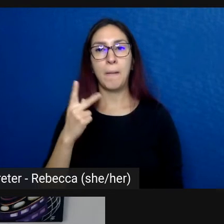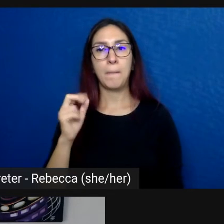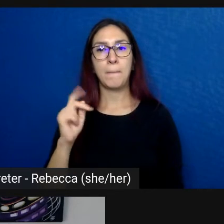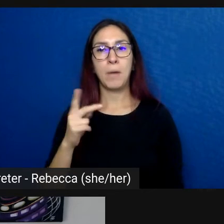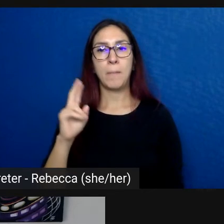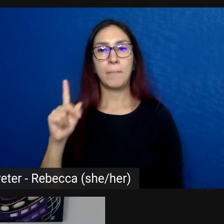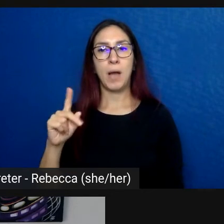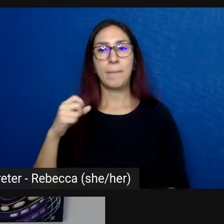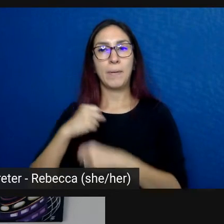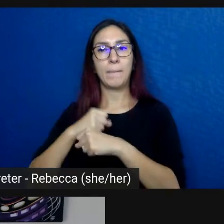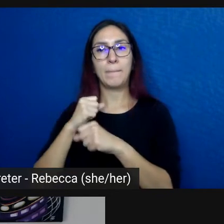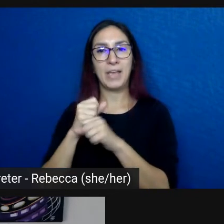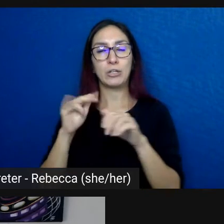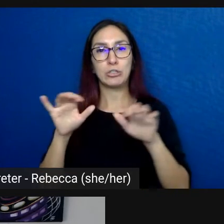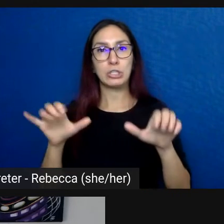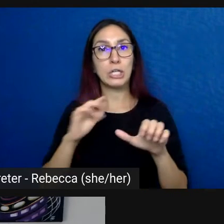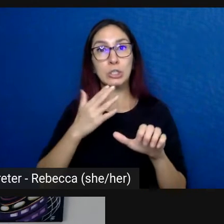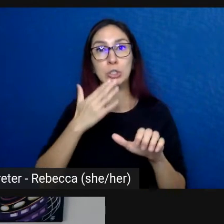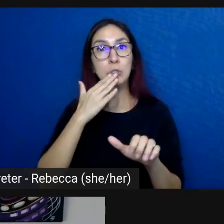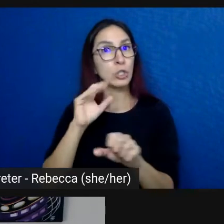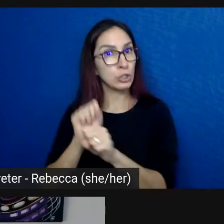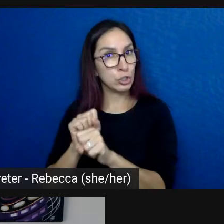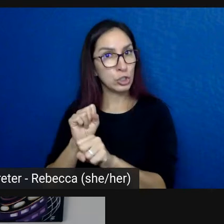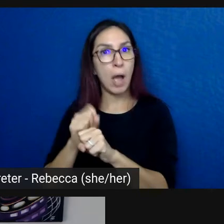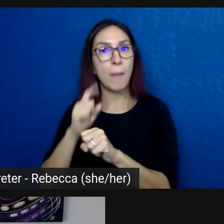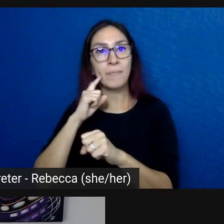of doing good dialogs. Oh, that's good to know.